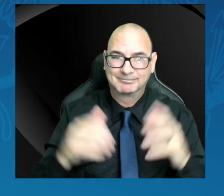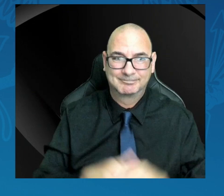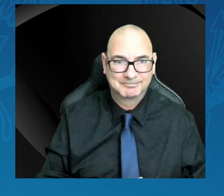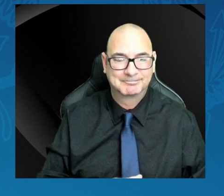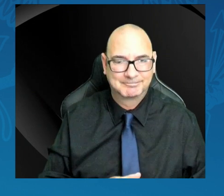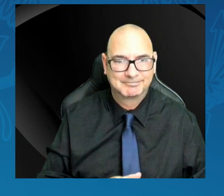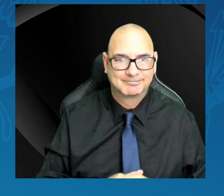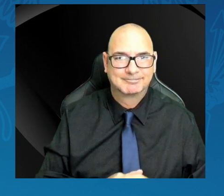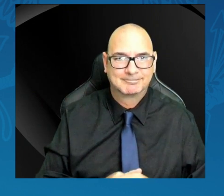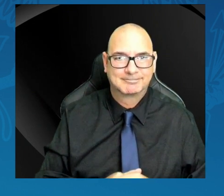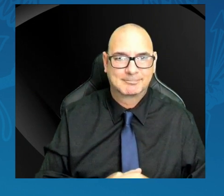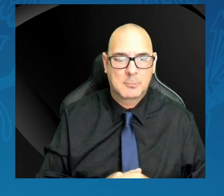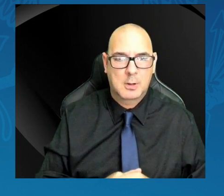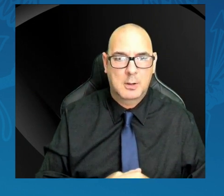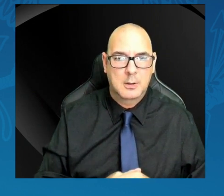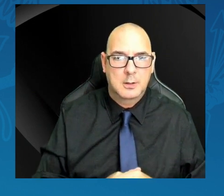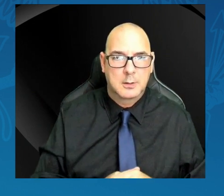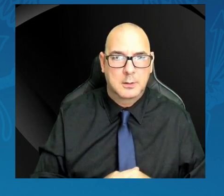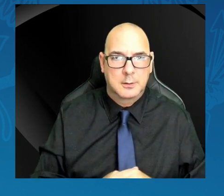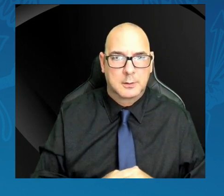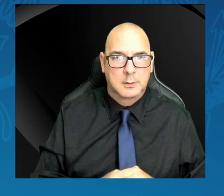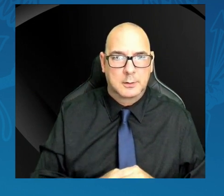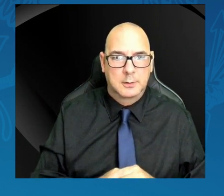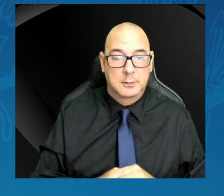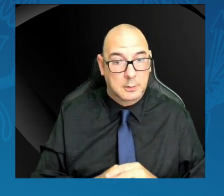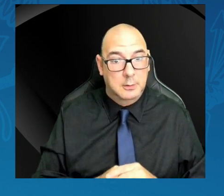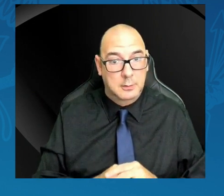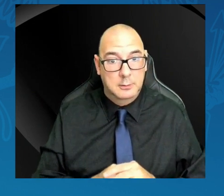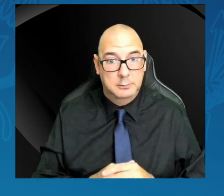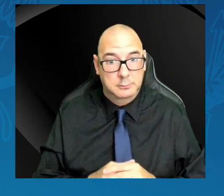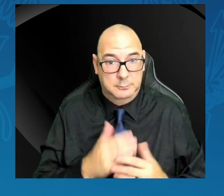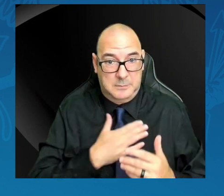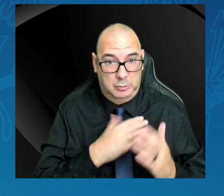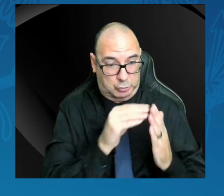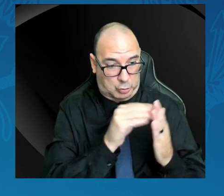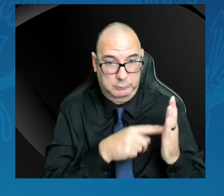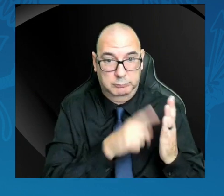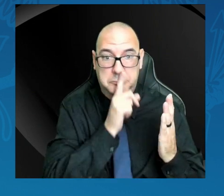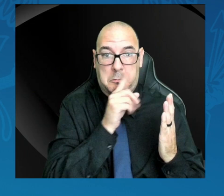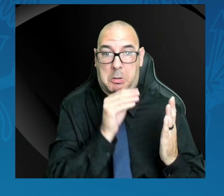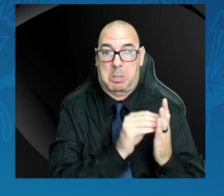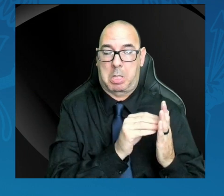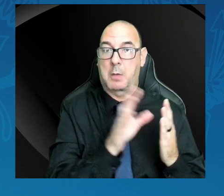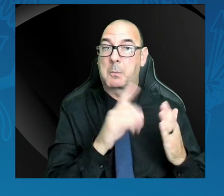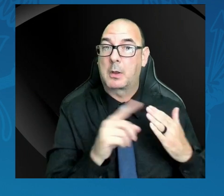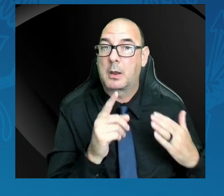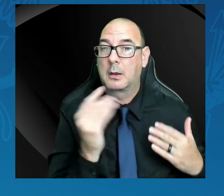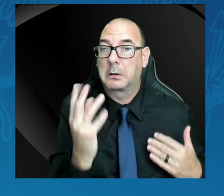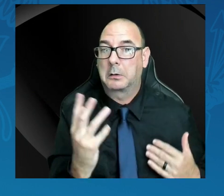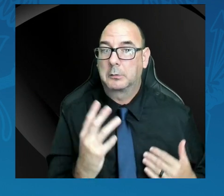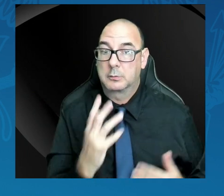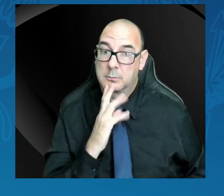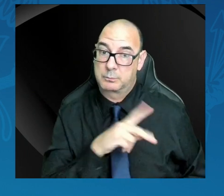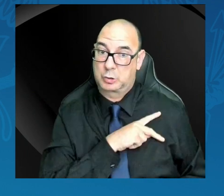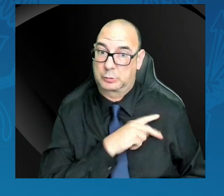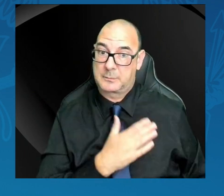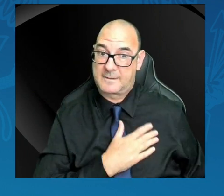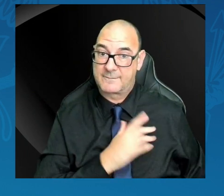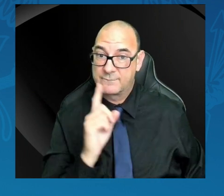It's not in my notes, but I'll tell you just on a personal level. My first grade teacher, Mrs. Francis Wilson,